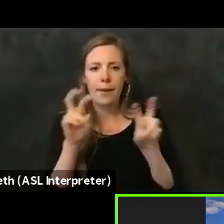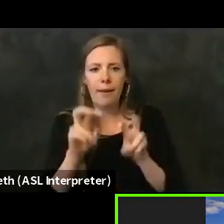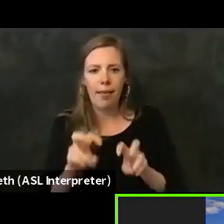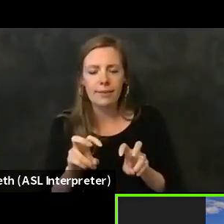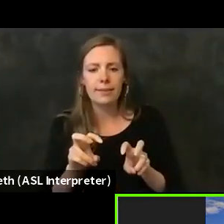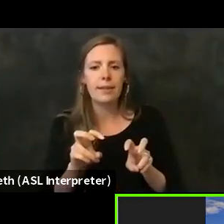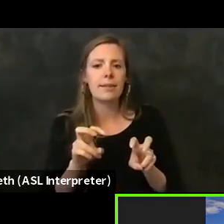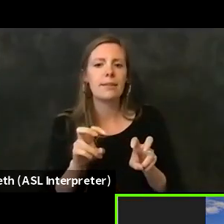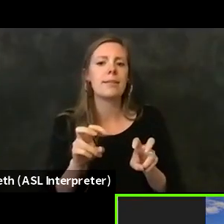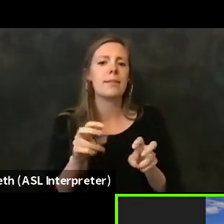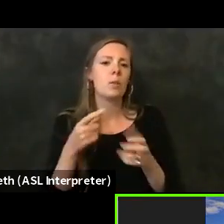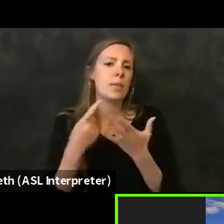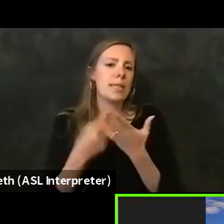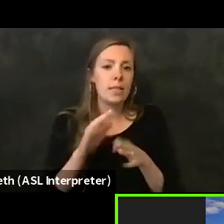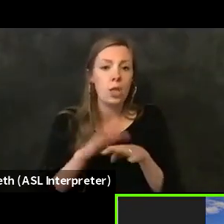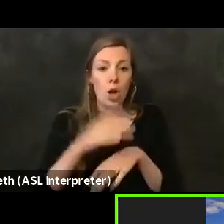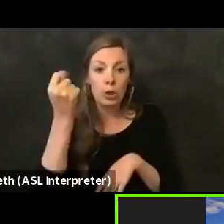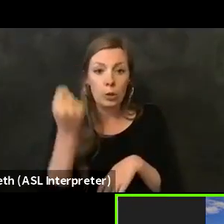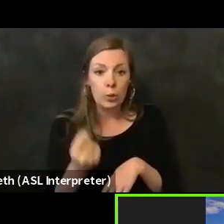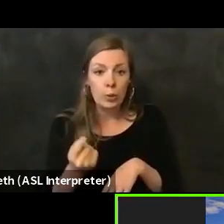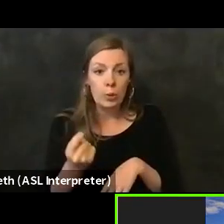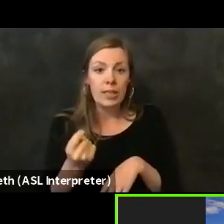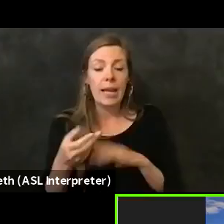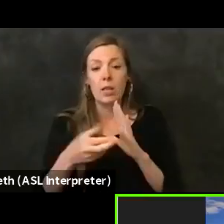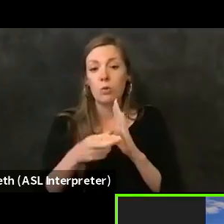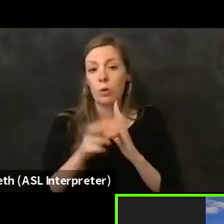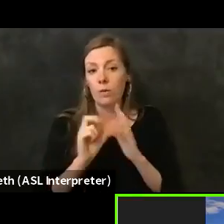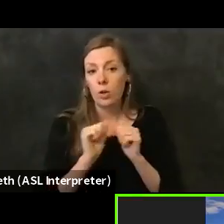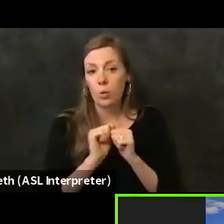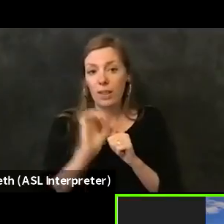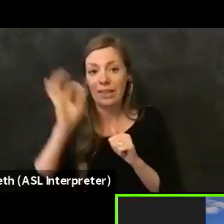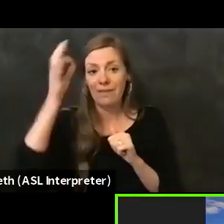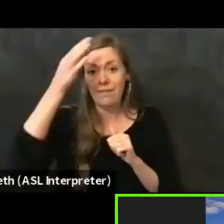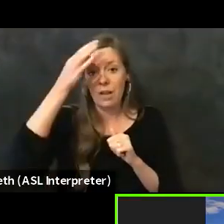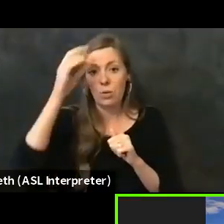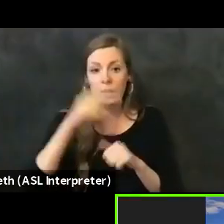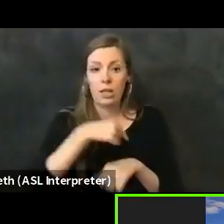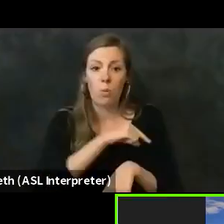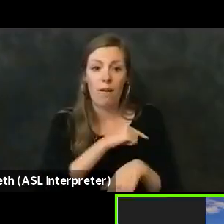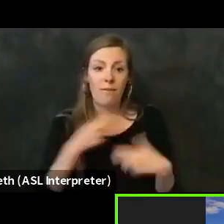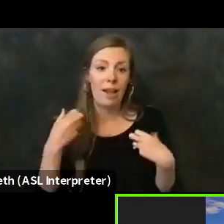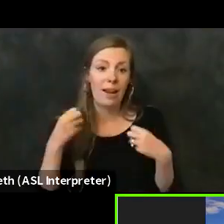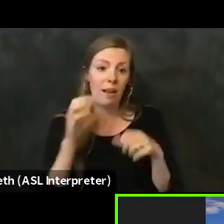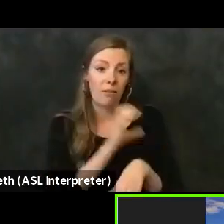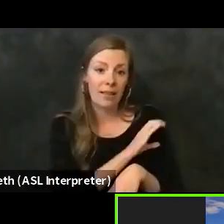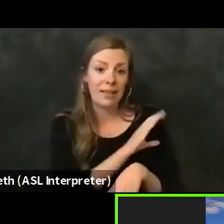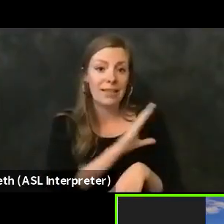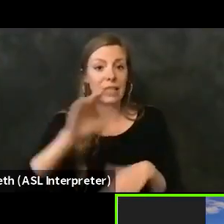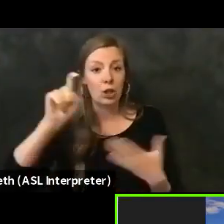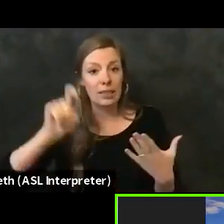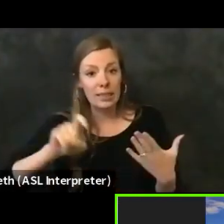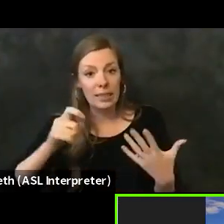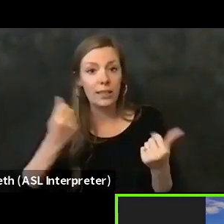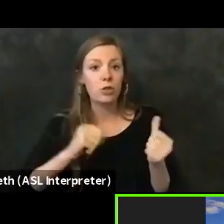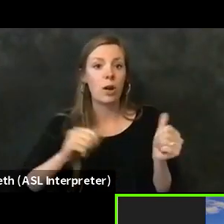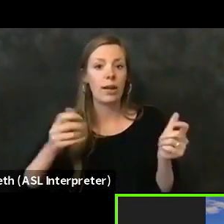our Tuesday meeting to review with the federally qualified health clinics their needs and to try and get some consensus across them.